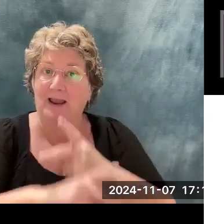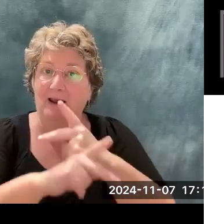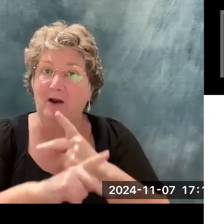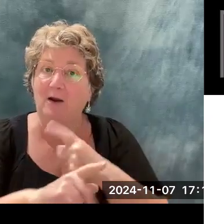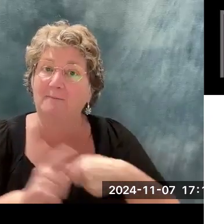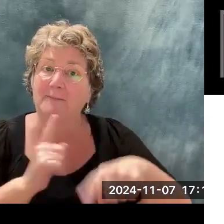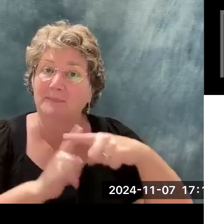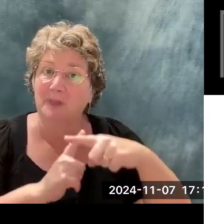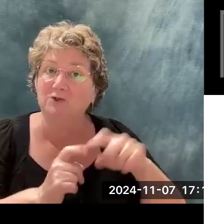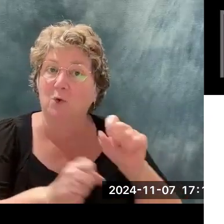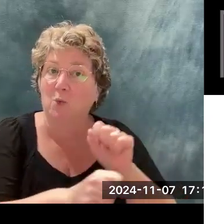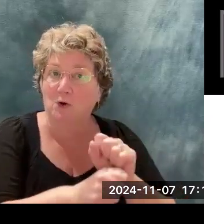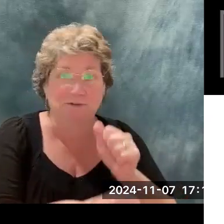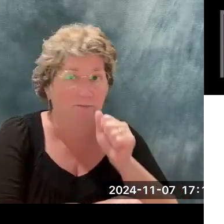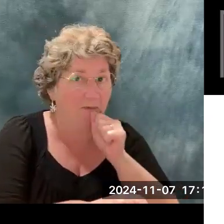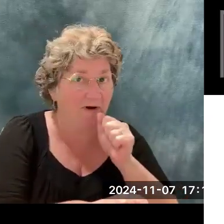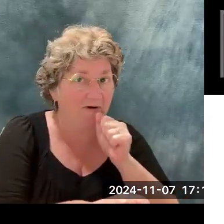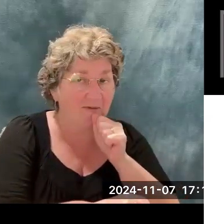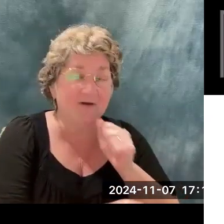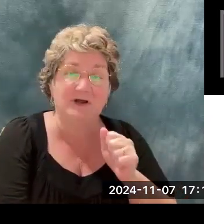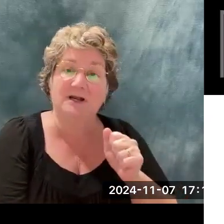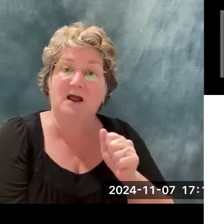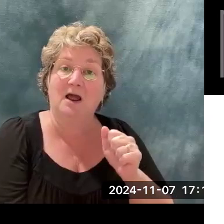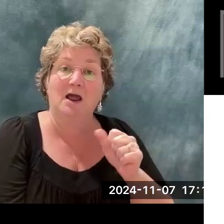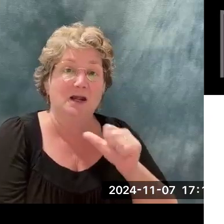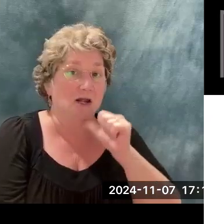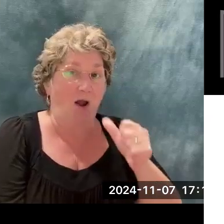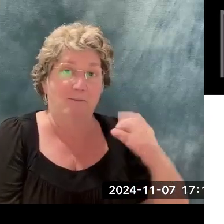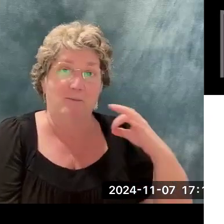organization and inpatient units at Connecticut Valley Hospital.